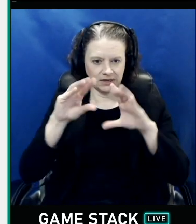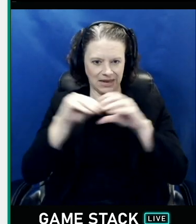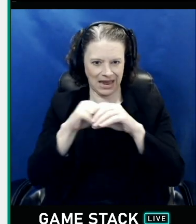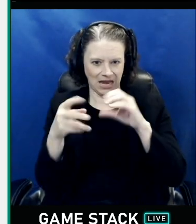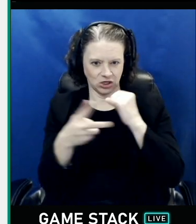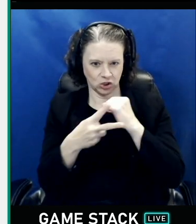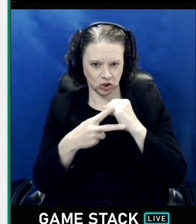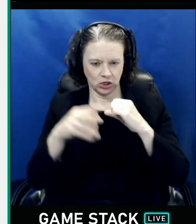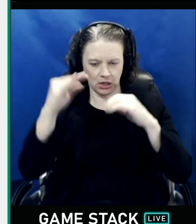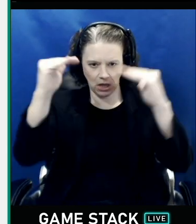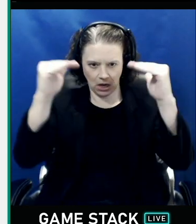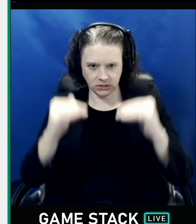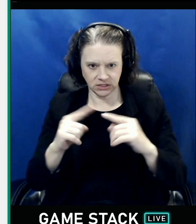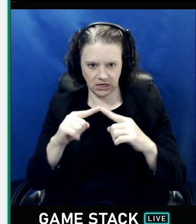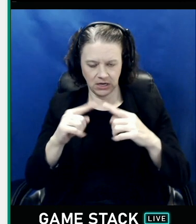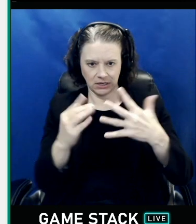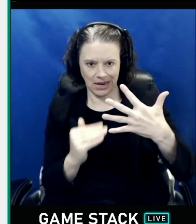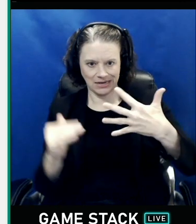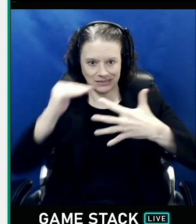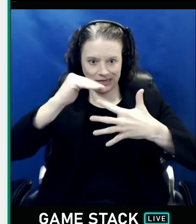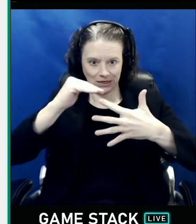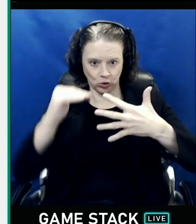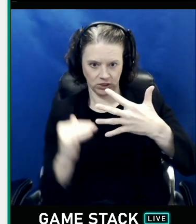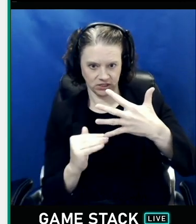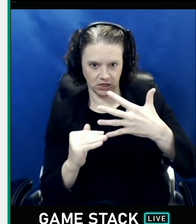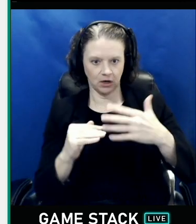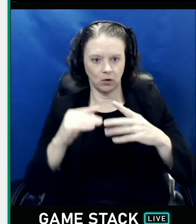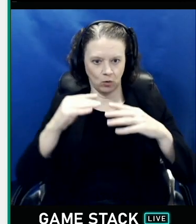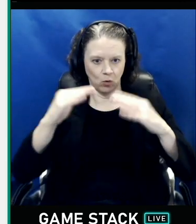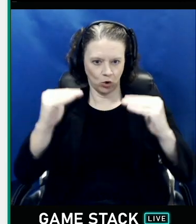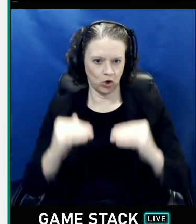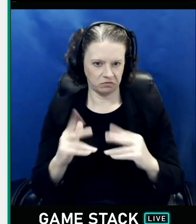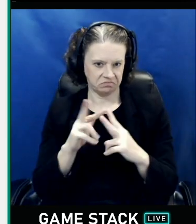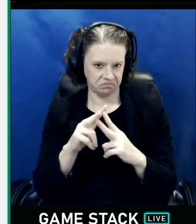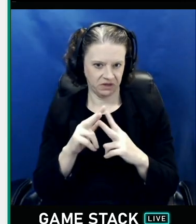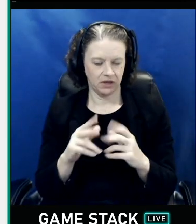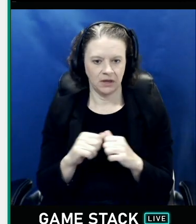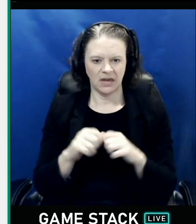Stride prefetchers may fetch additional cache lines when each axis is a constant distance from the previous.